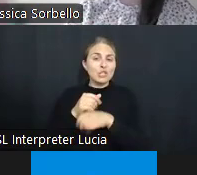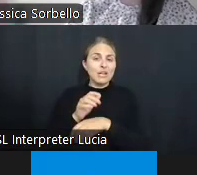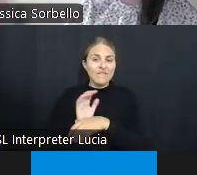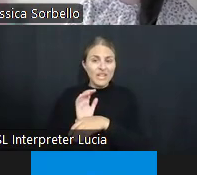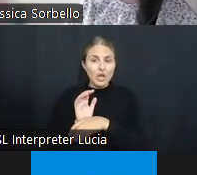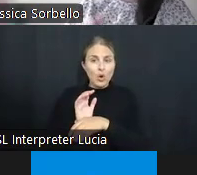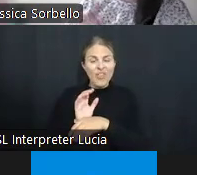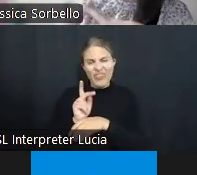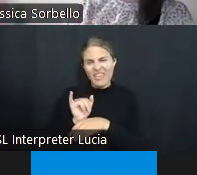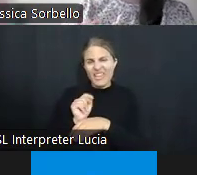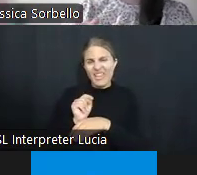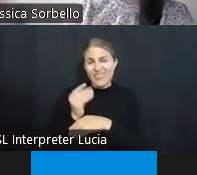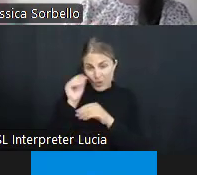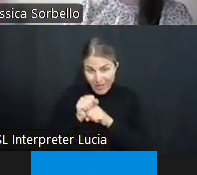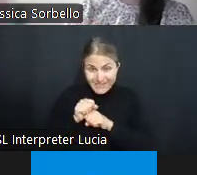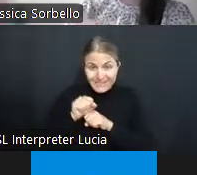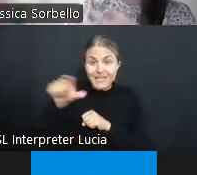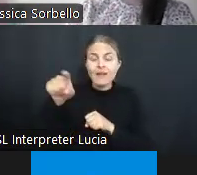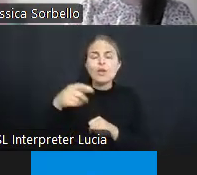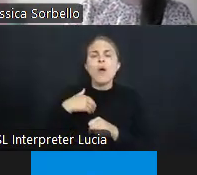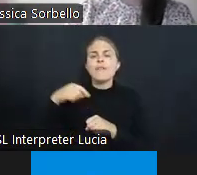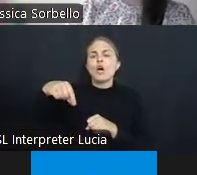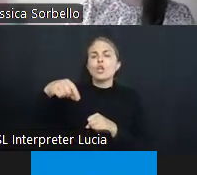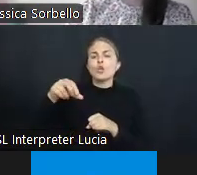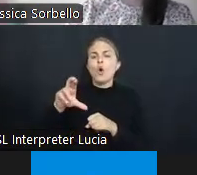to our website that has a less than 5-minute video that